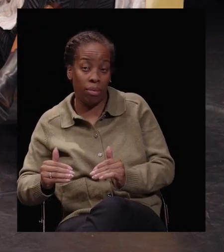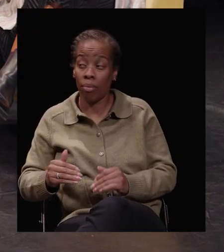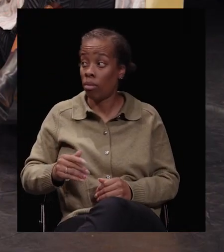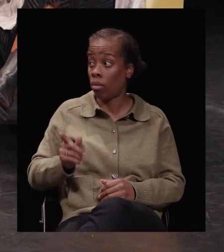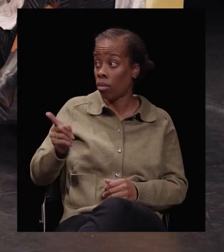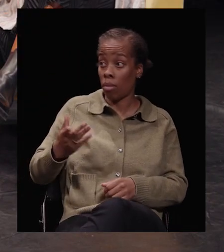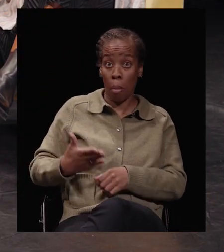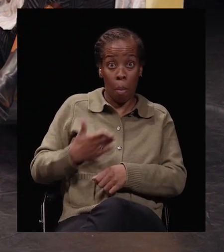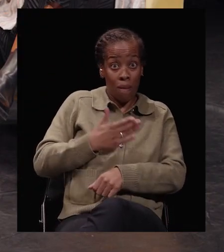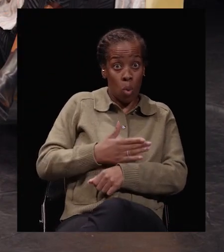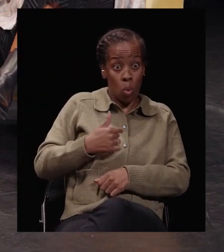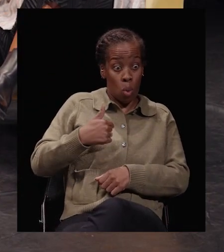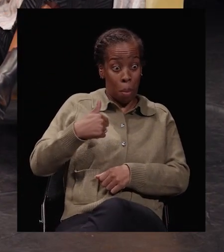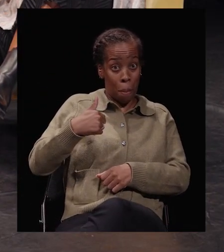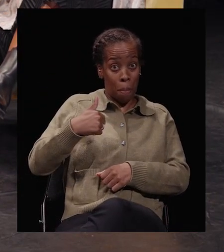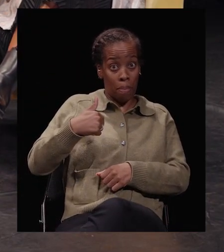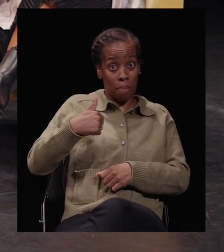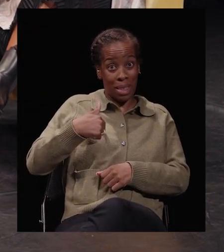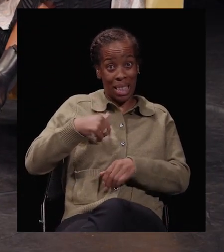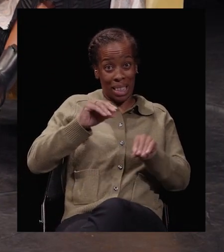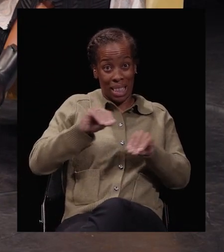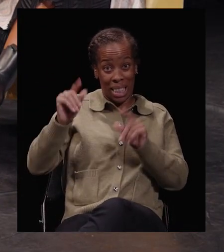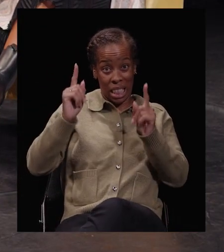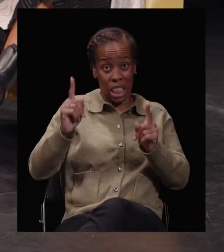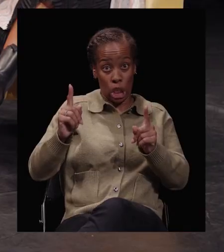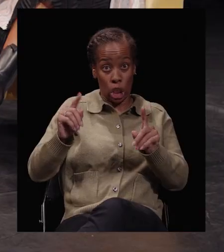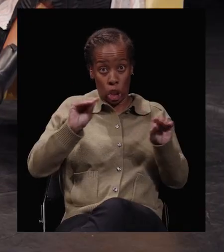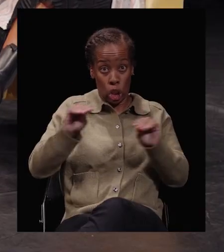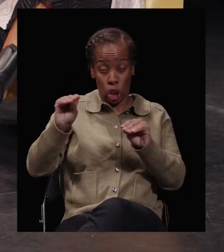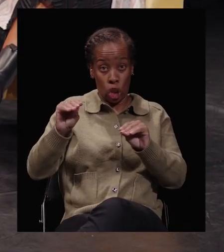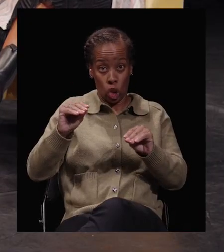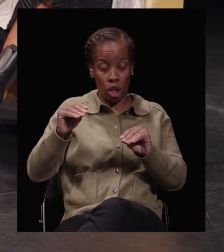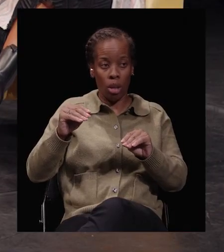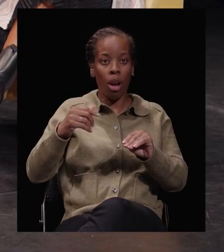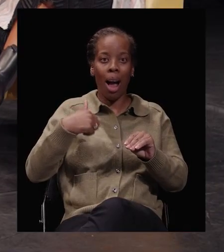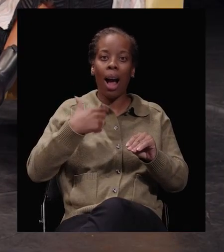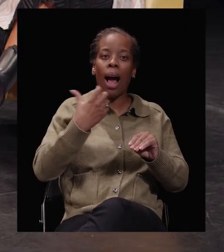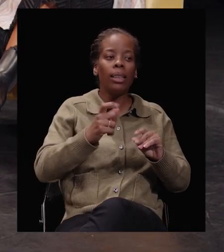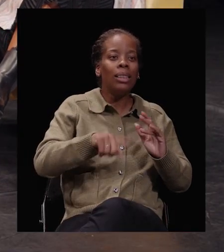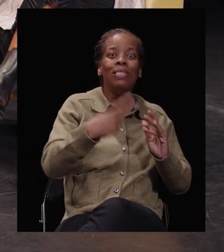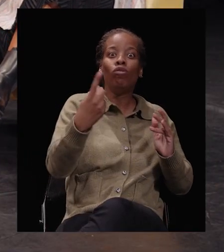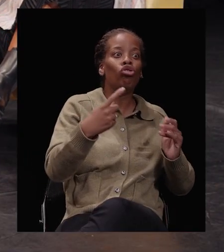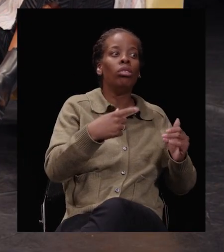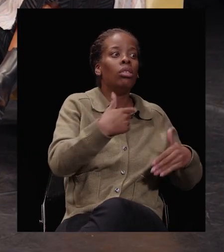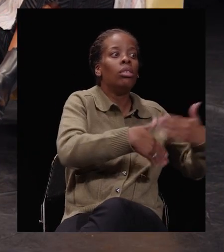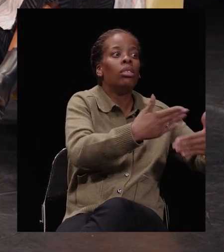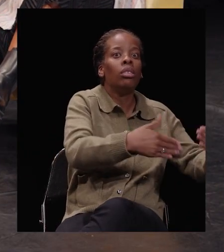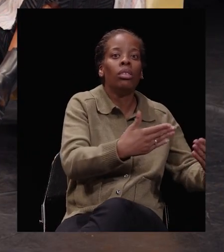before I went into higher education and the academy as such, and that was the real moment where I first began